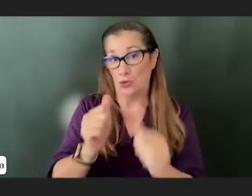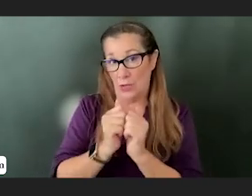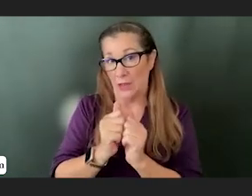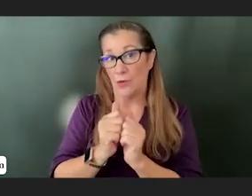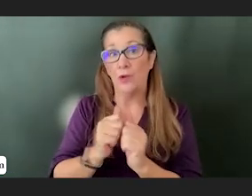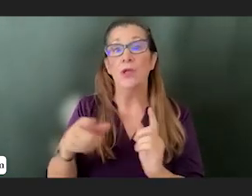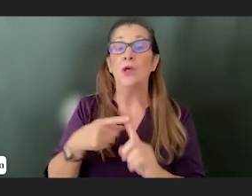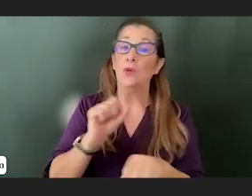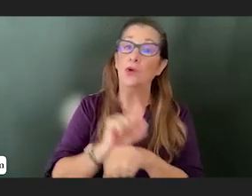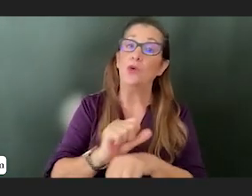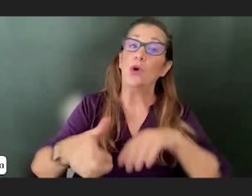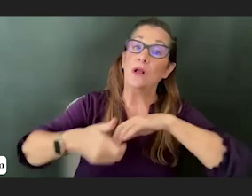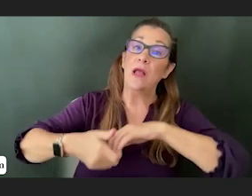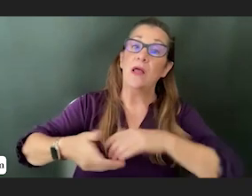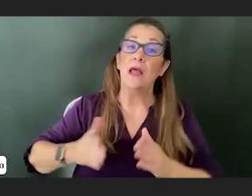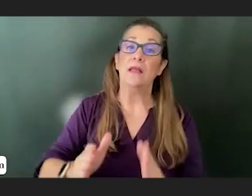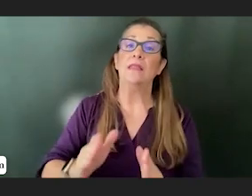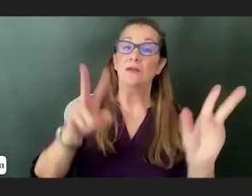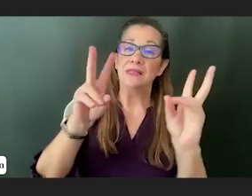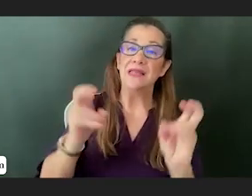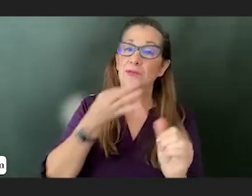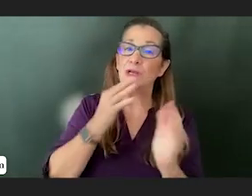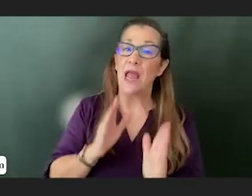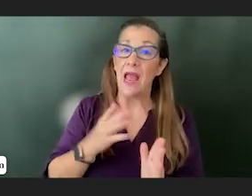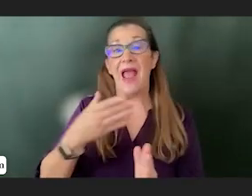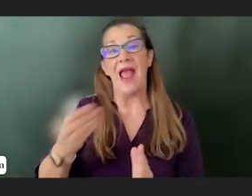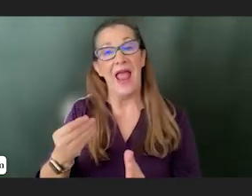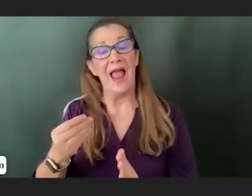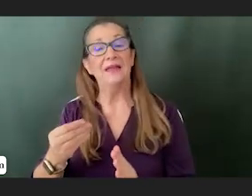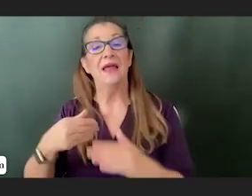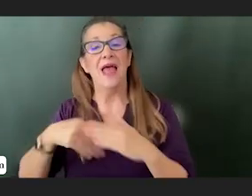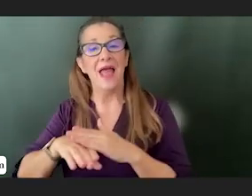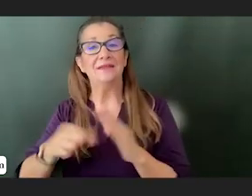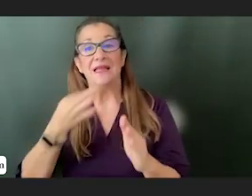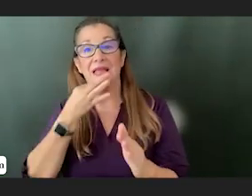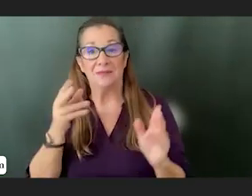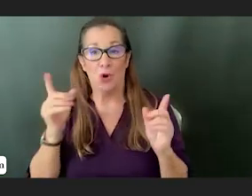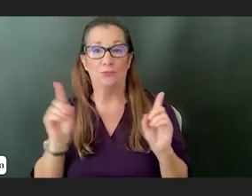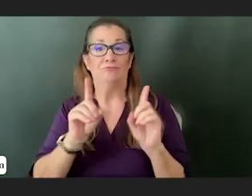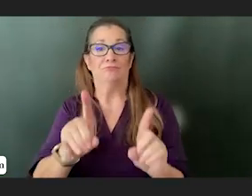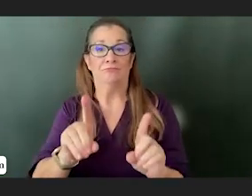When you work collaboratively, it allows the subject expert and the access expert to combine skills and knowledge.